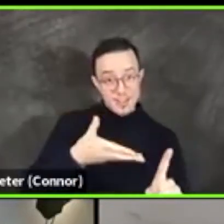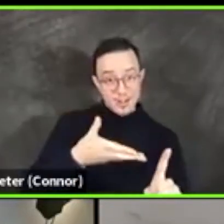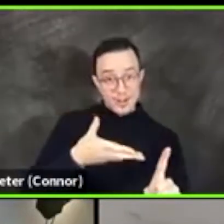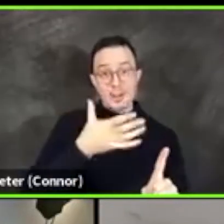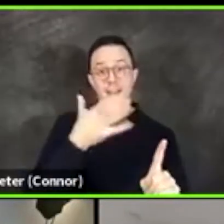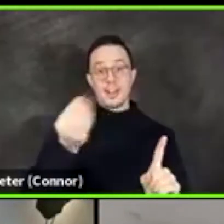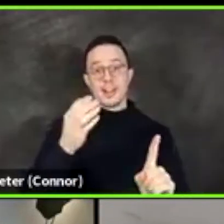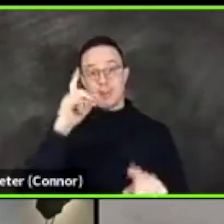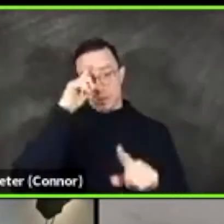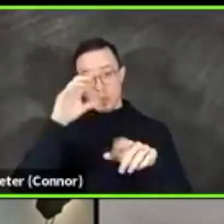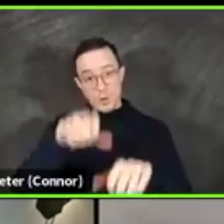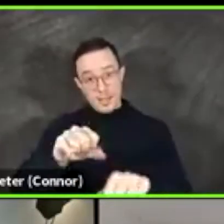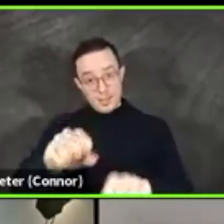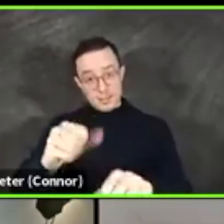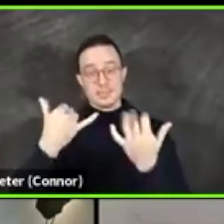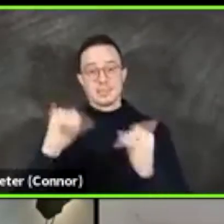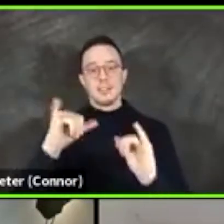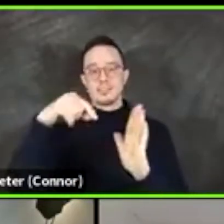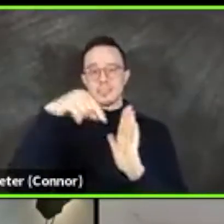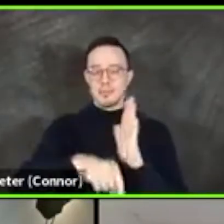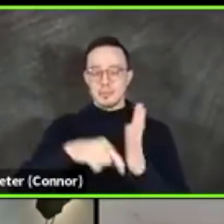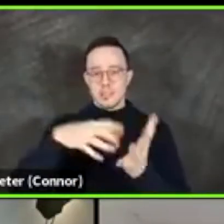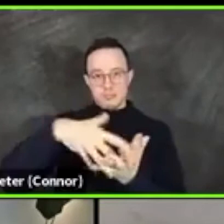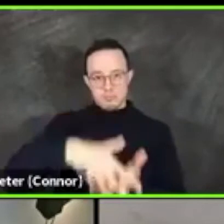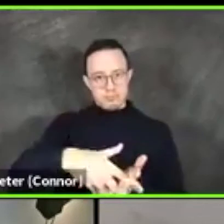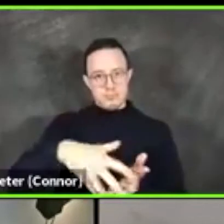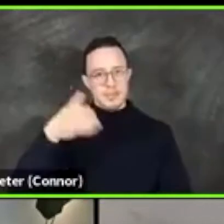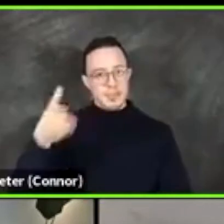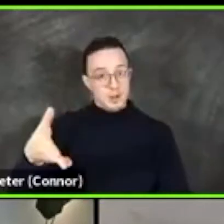COLONIALISM IS STILL SO DEEPLY EMBEDDED. AND SO AS WE ALL RECOGNIZE AGAIN